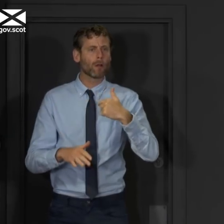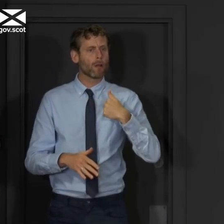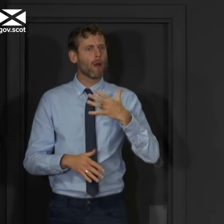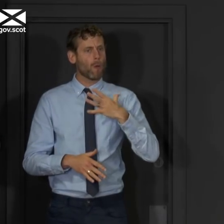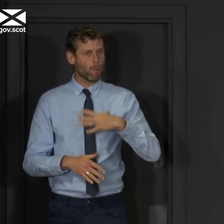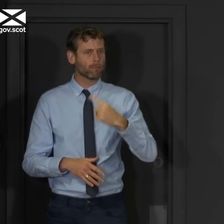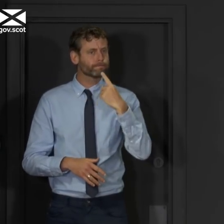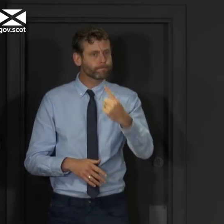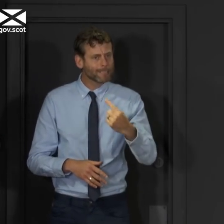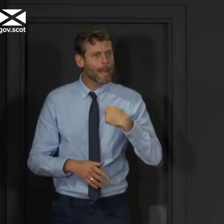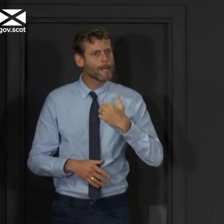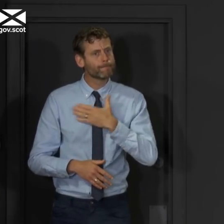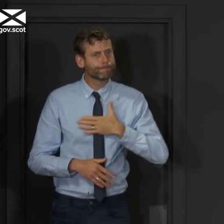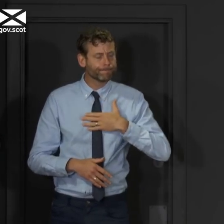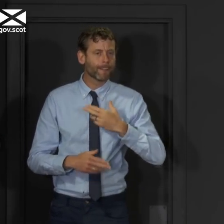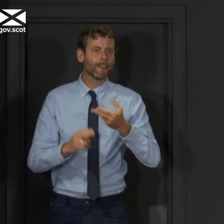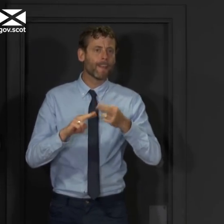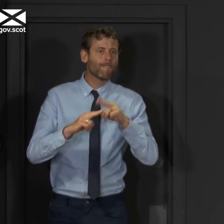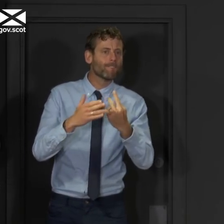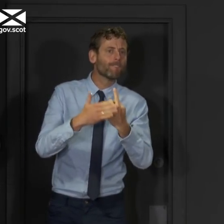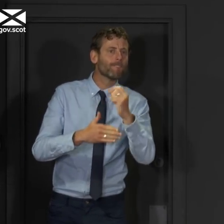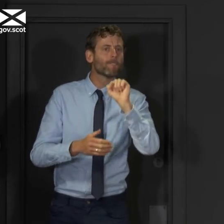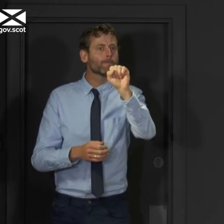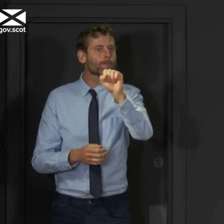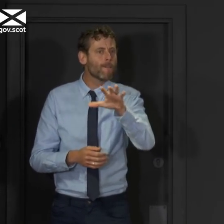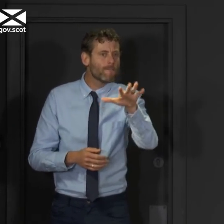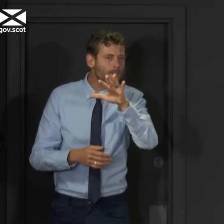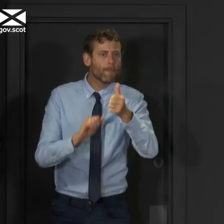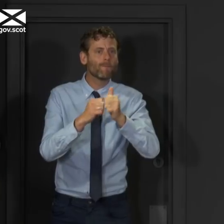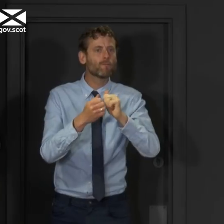a loved one to this illness. I also want to express my thanks - as always